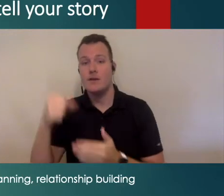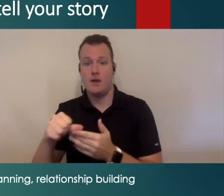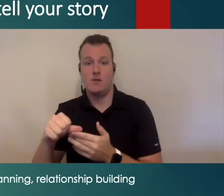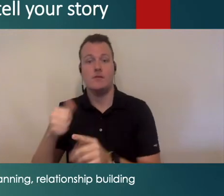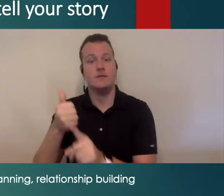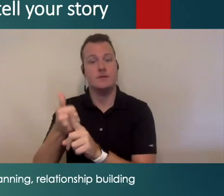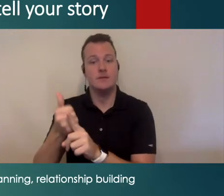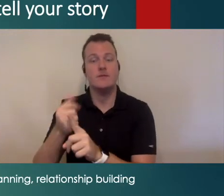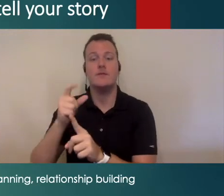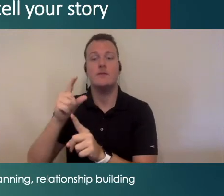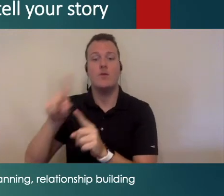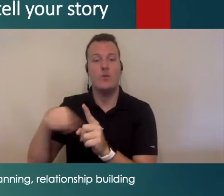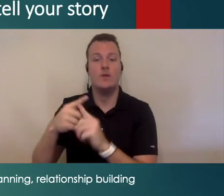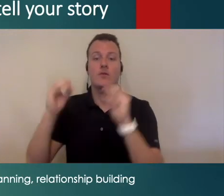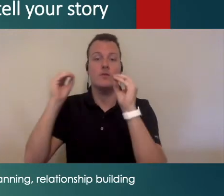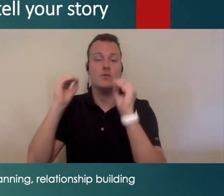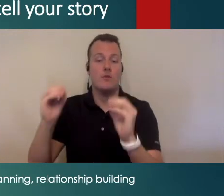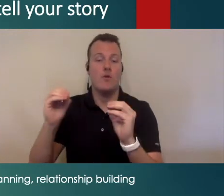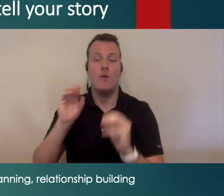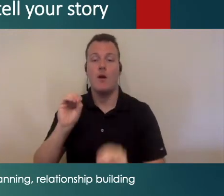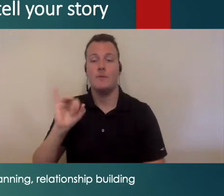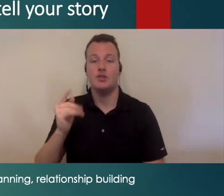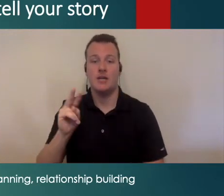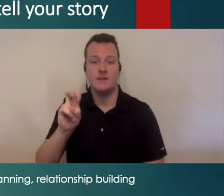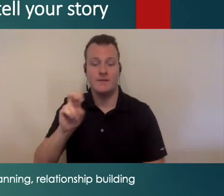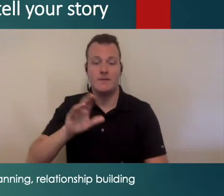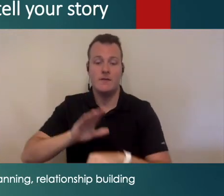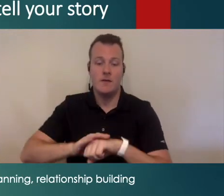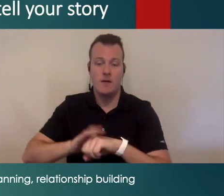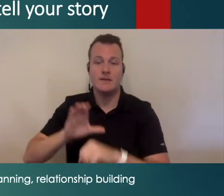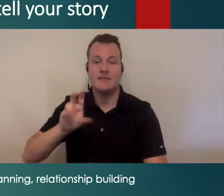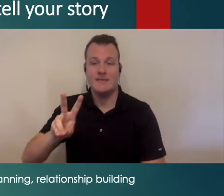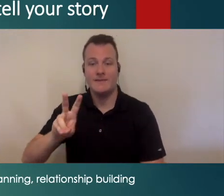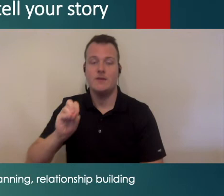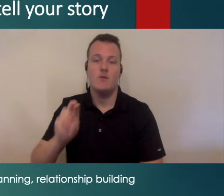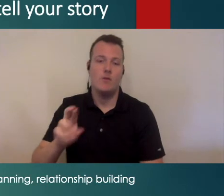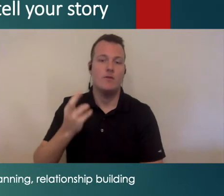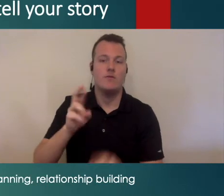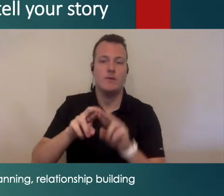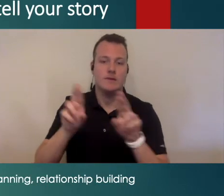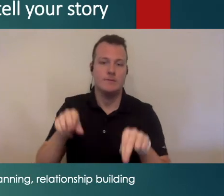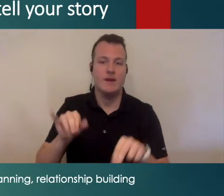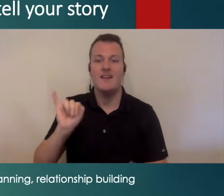there's no objective on the resume or CV, and when you're specifically asked for